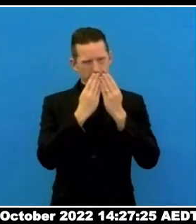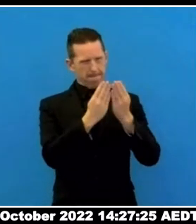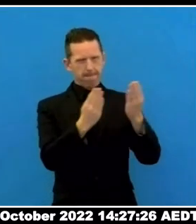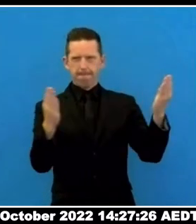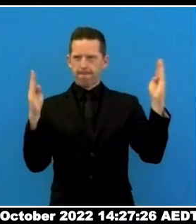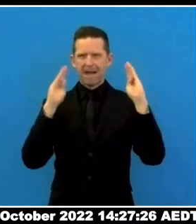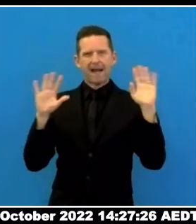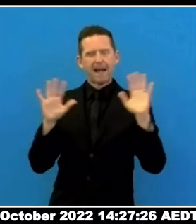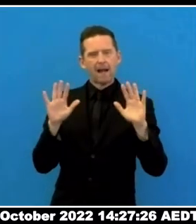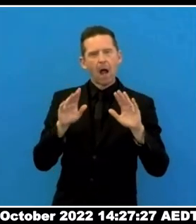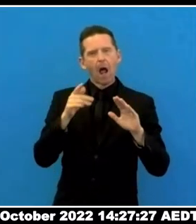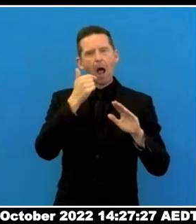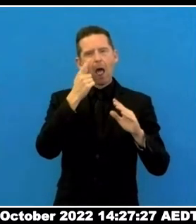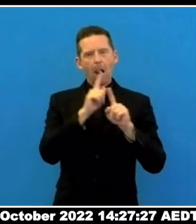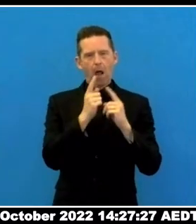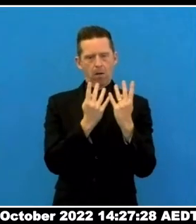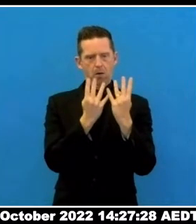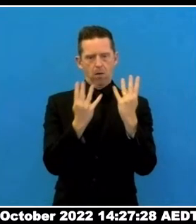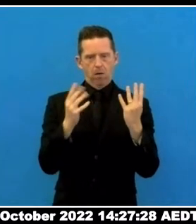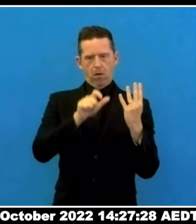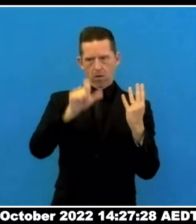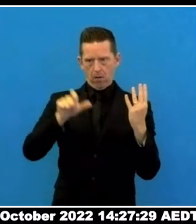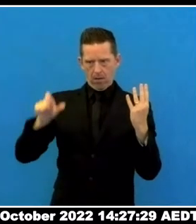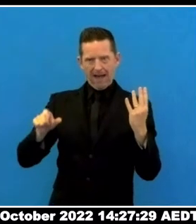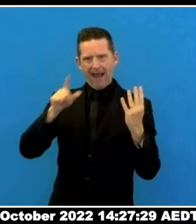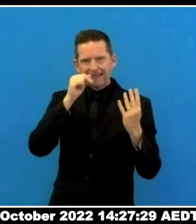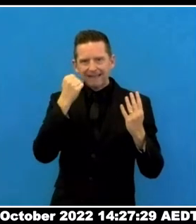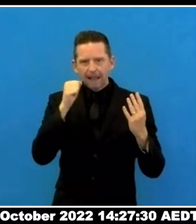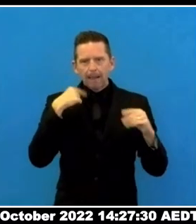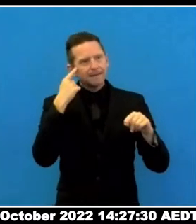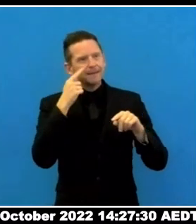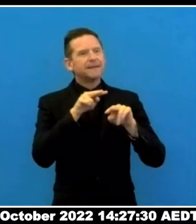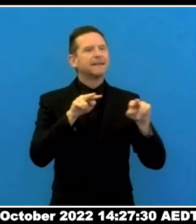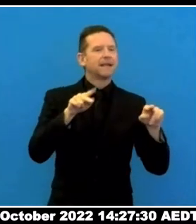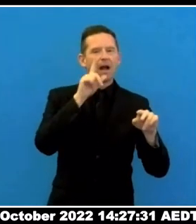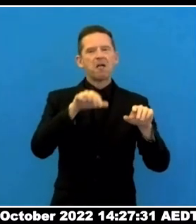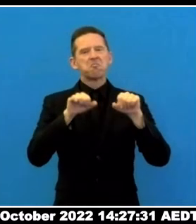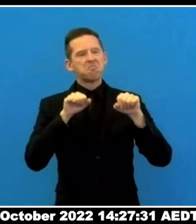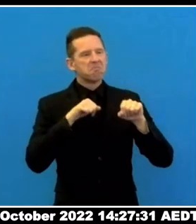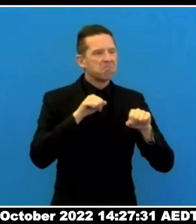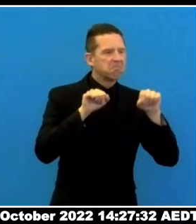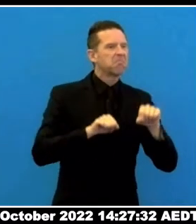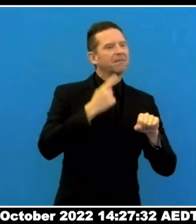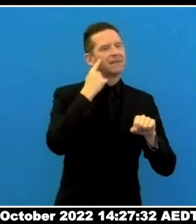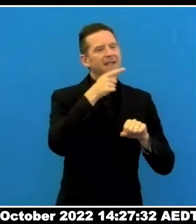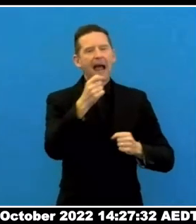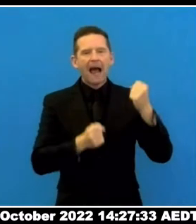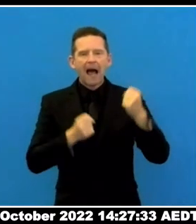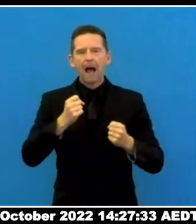but more like a picket fence where she can see outside and can see still the cars and people coming and going.